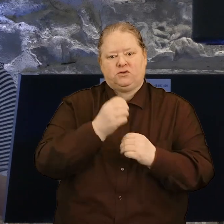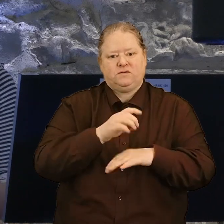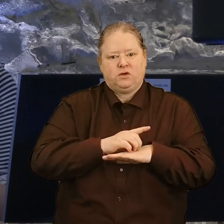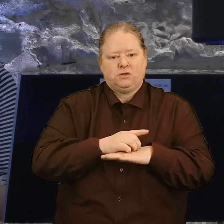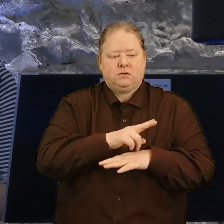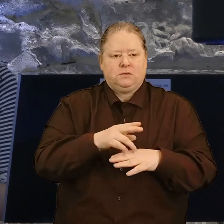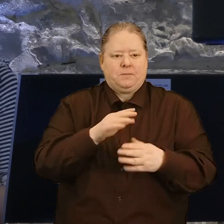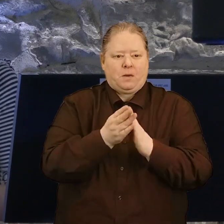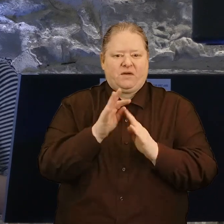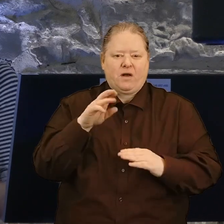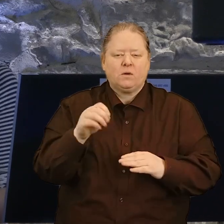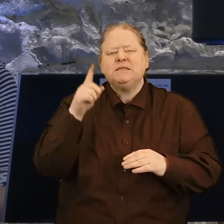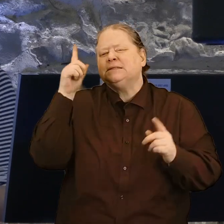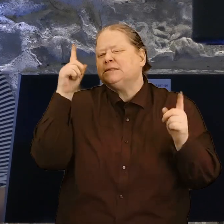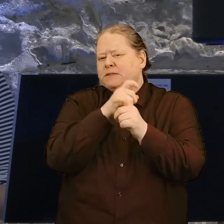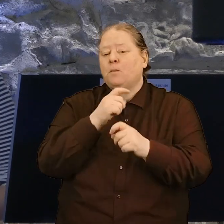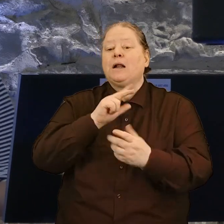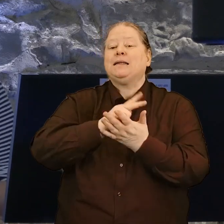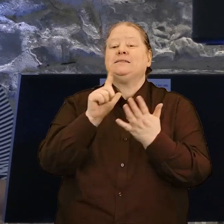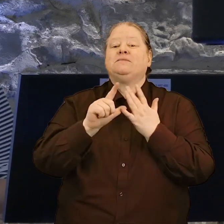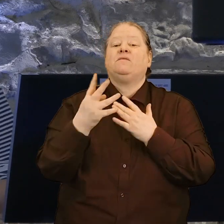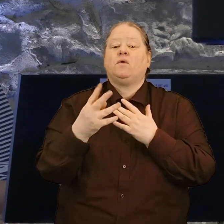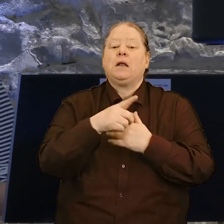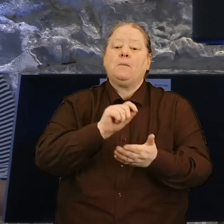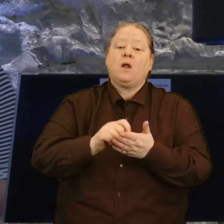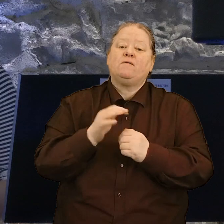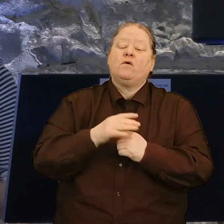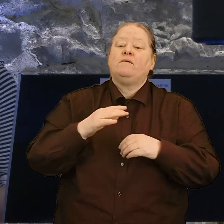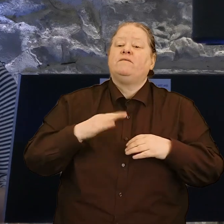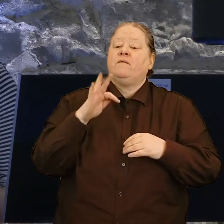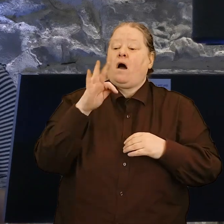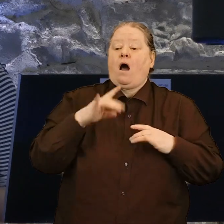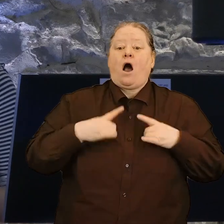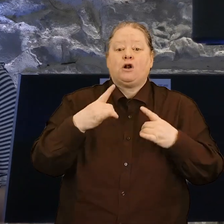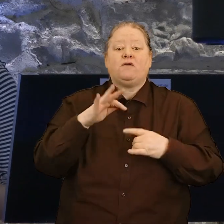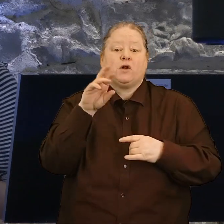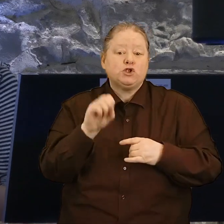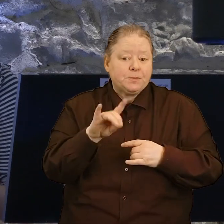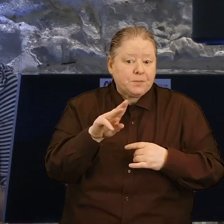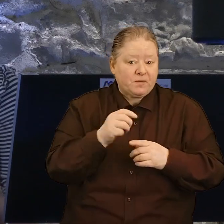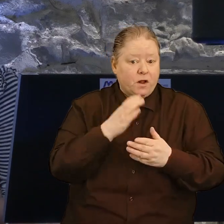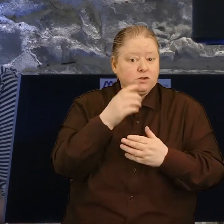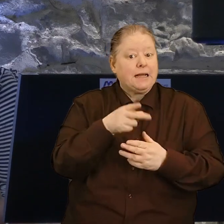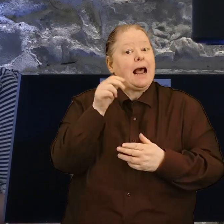Very complicated, but in 1874 he applied for fellow Honorary Fellowship of the College, which he was allowed to apply for, but